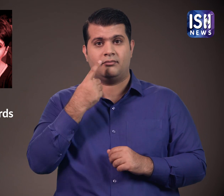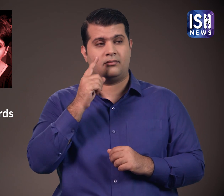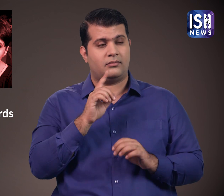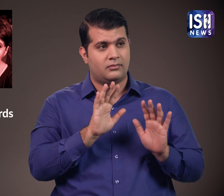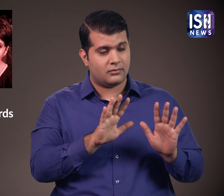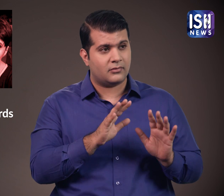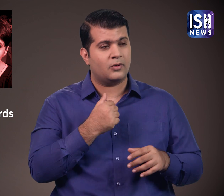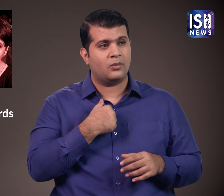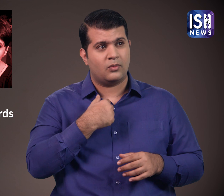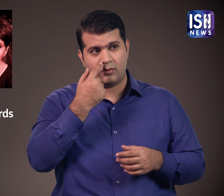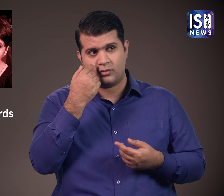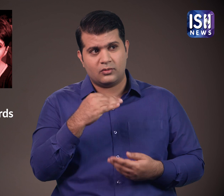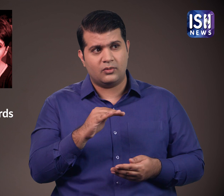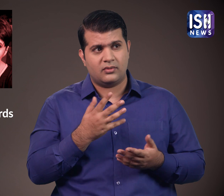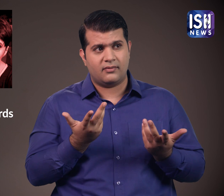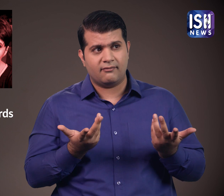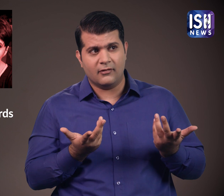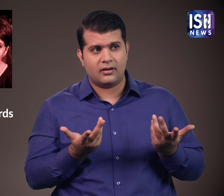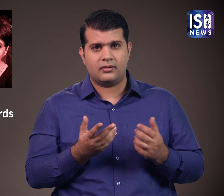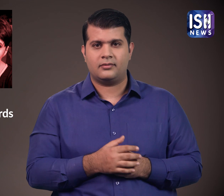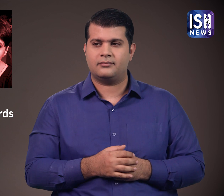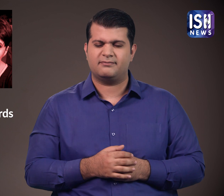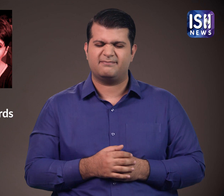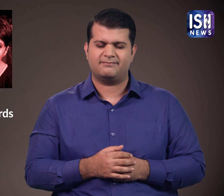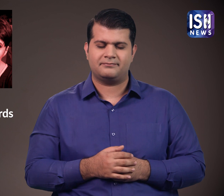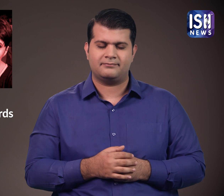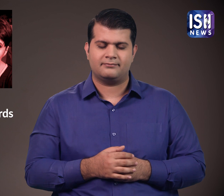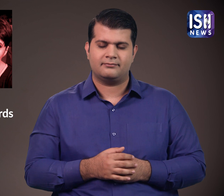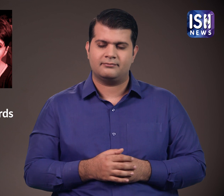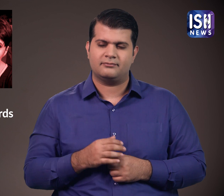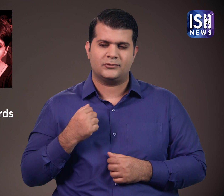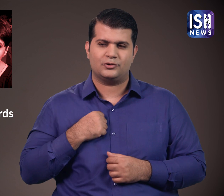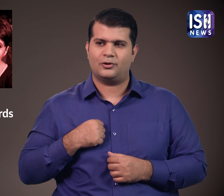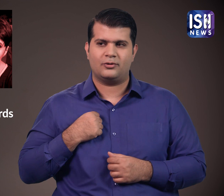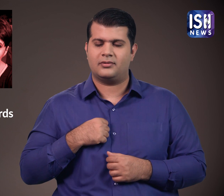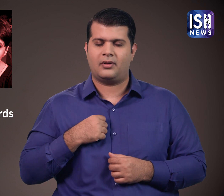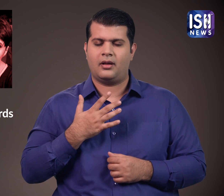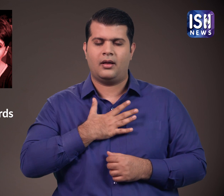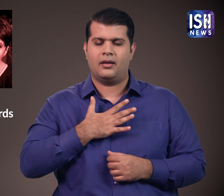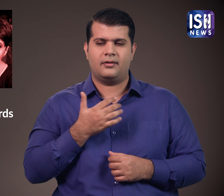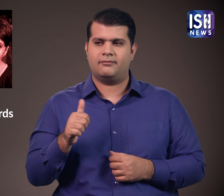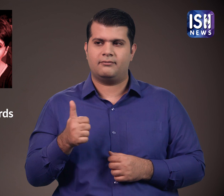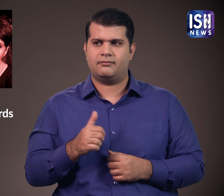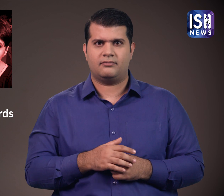When the father asked, 'Where is my daughter?', Aftab said, 'I am sorry, she is no more.